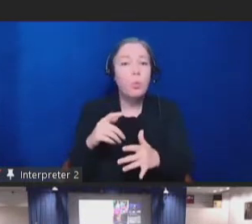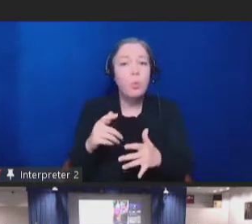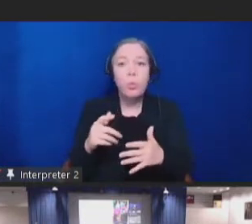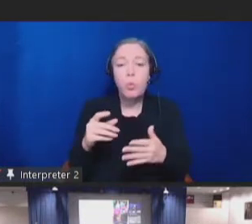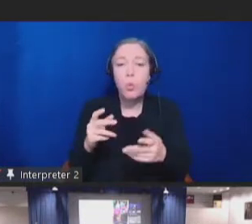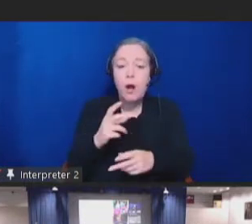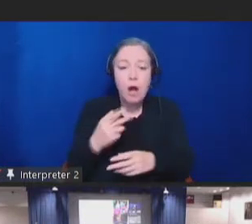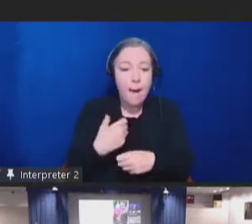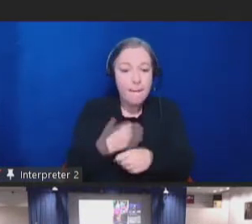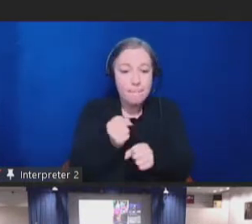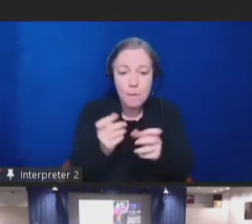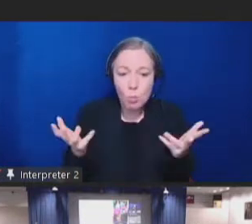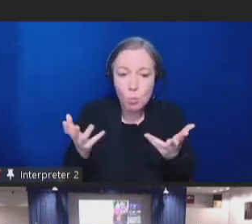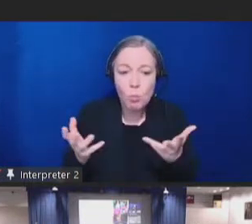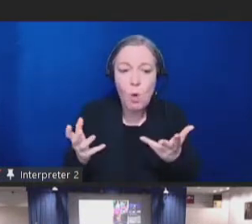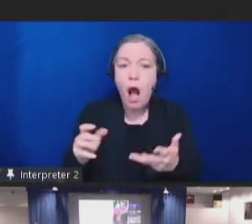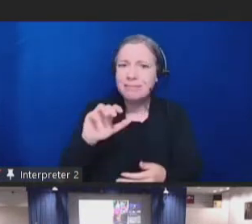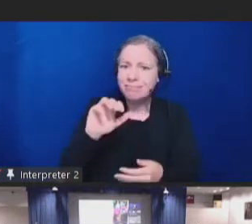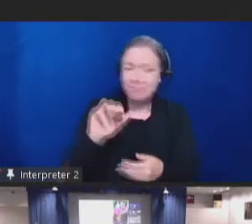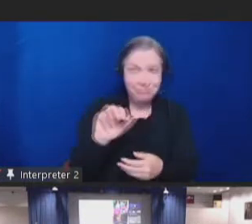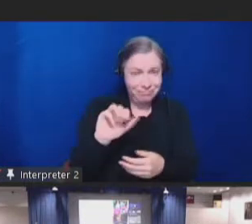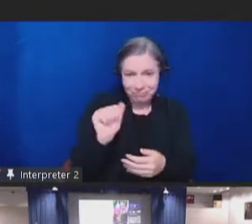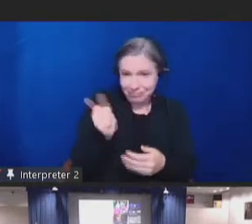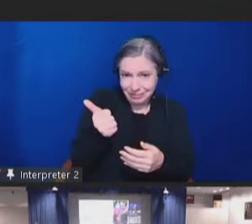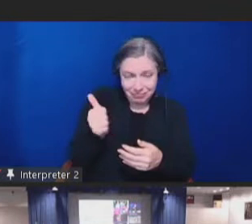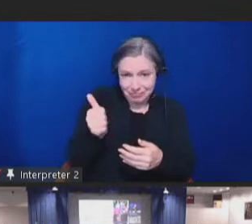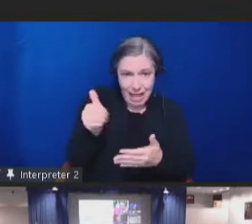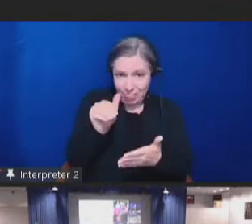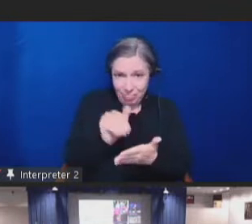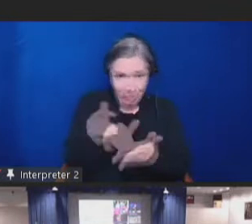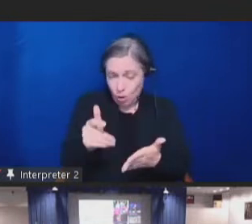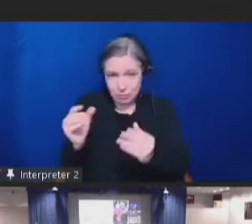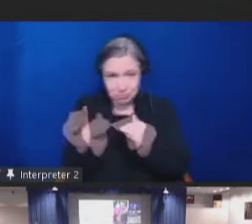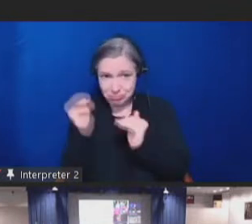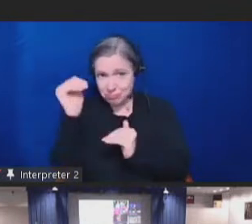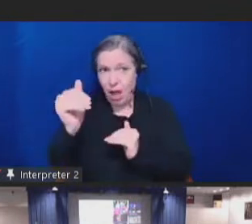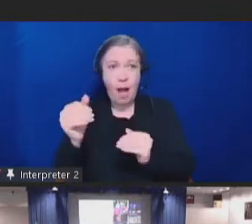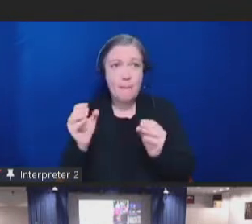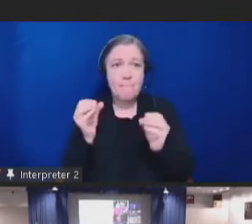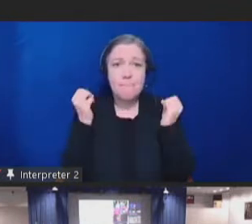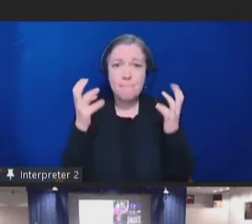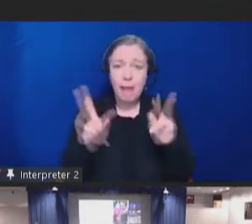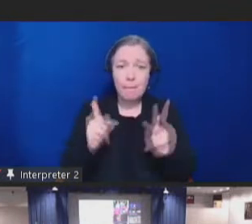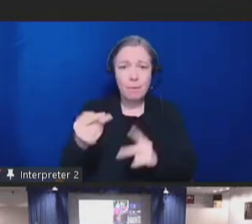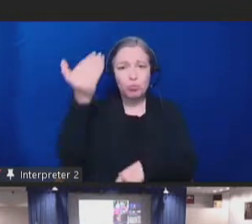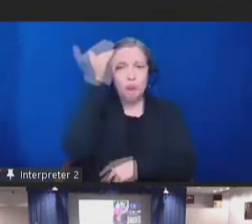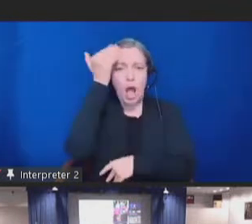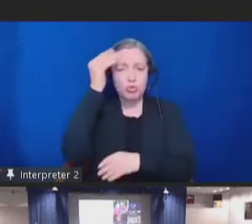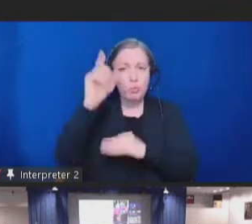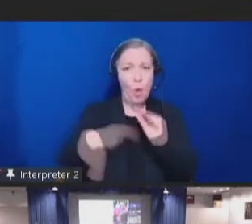diverse messaging and creative assets. And a large portion of that continues to be publicly available